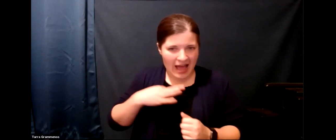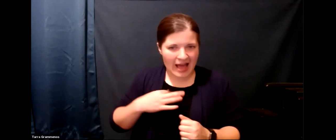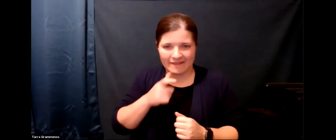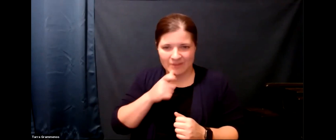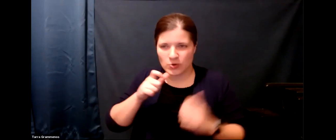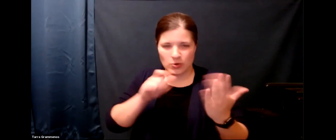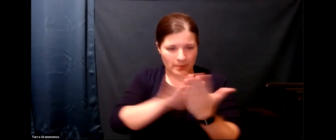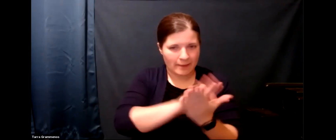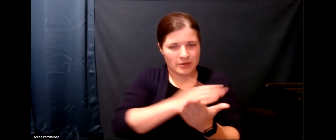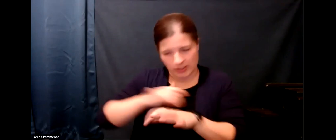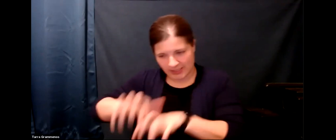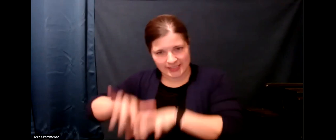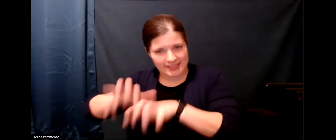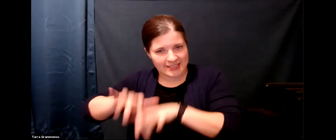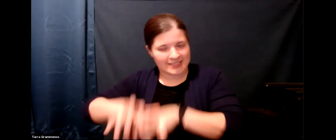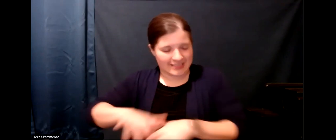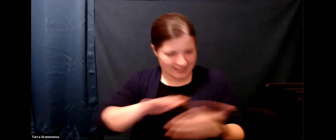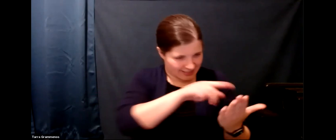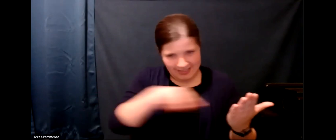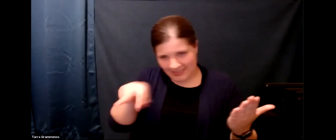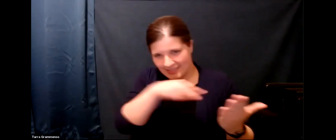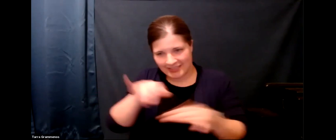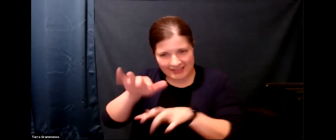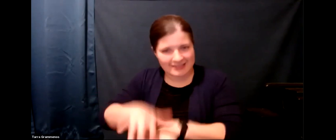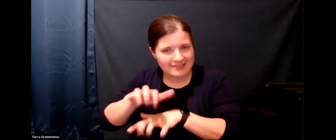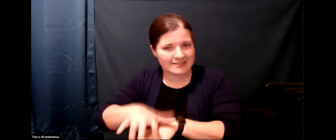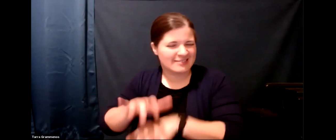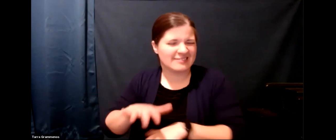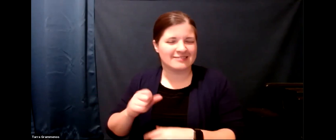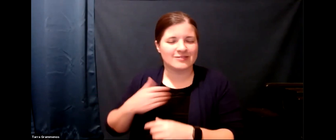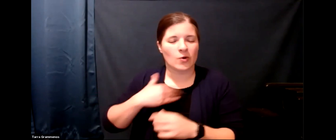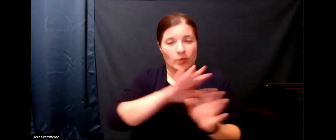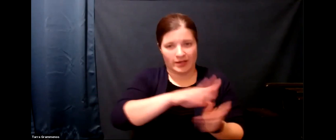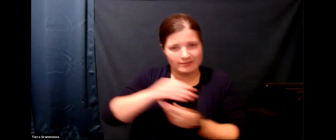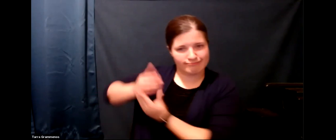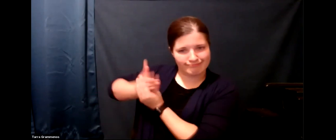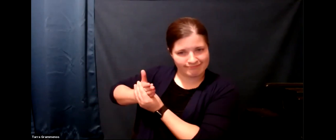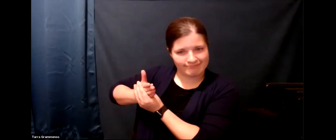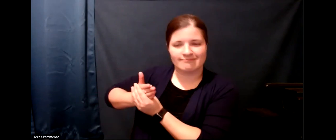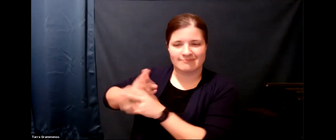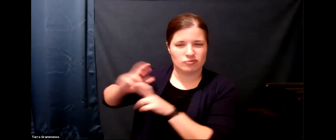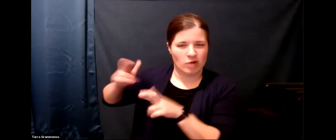So we keep all of those, and we file them away. And they're ready for us if we need to check for